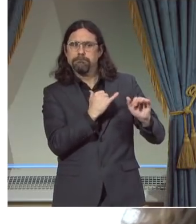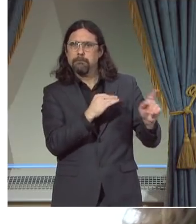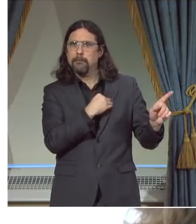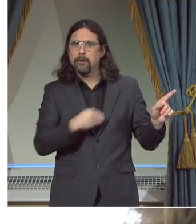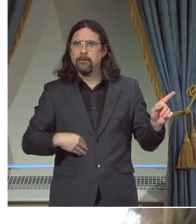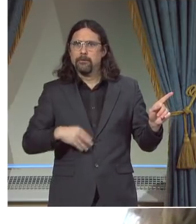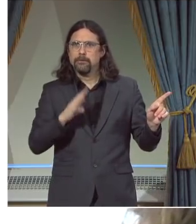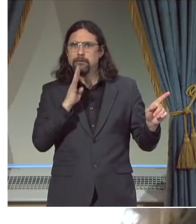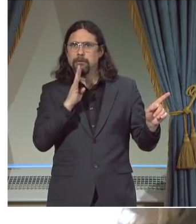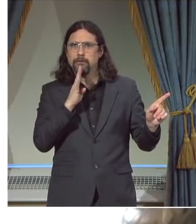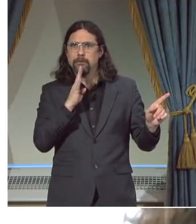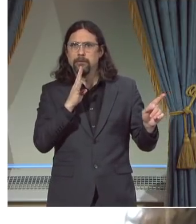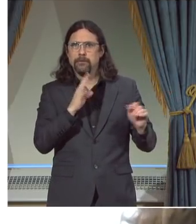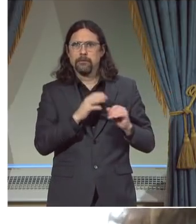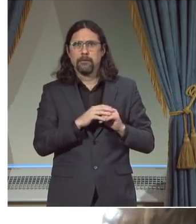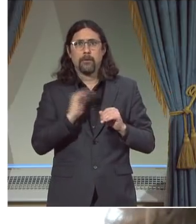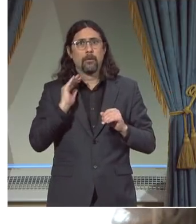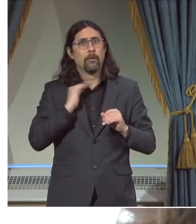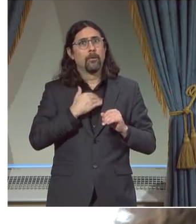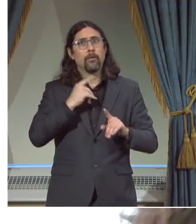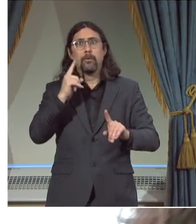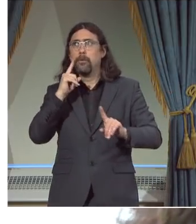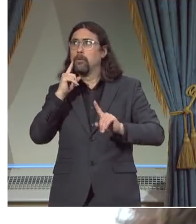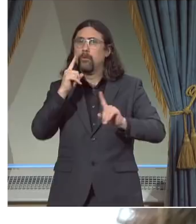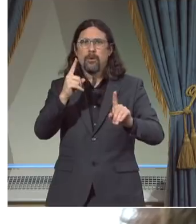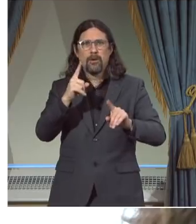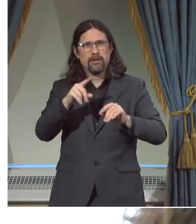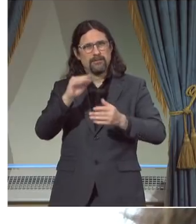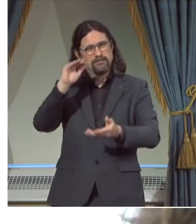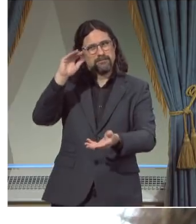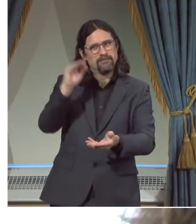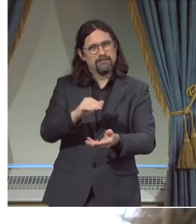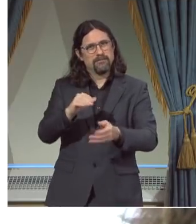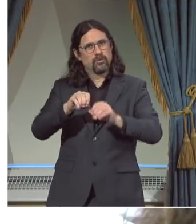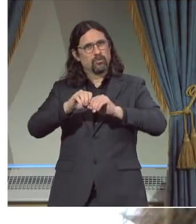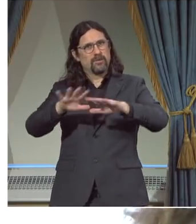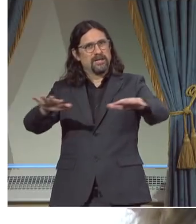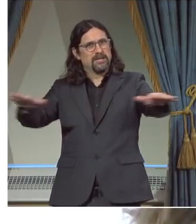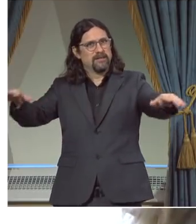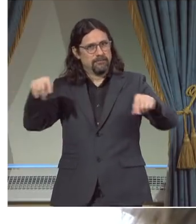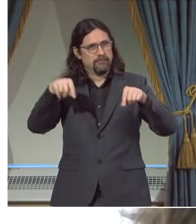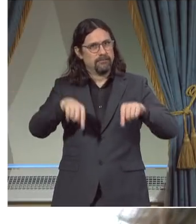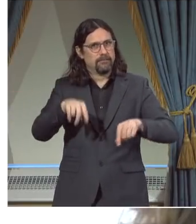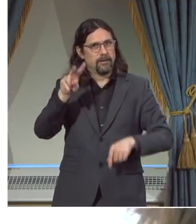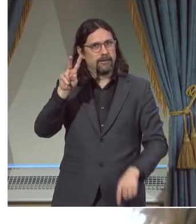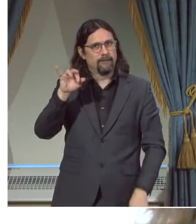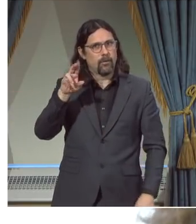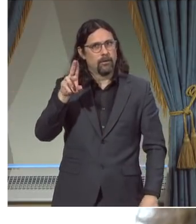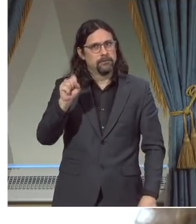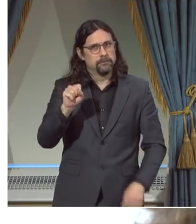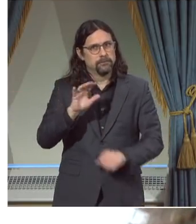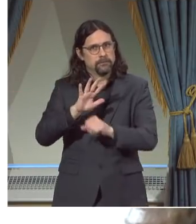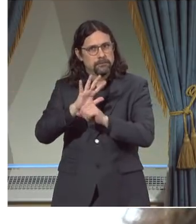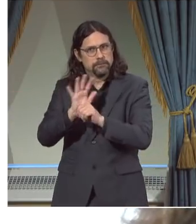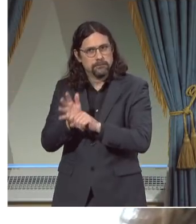OUR EFFORTS THUS FAR REALLY BEEN IN SPITE OF THIS VIRUS AND GETTING